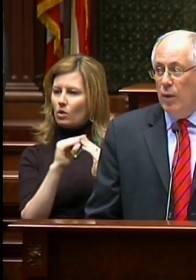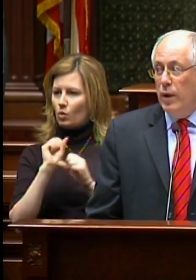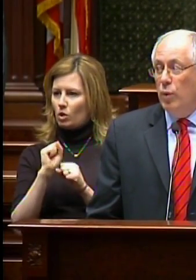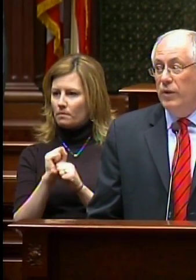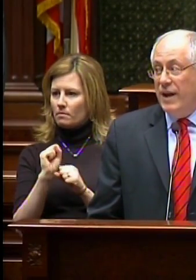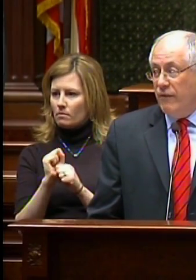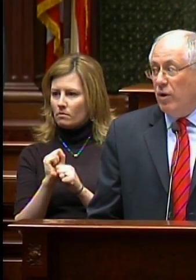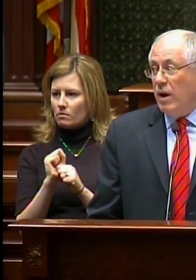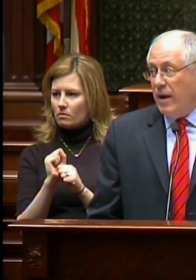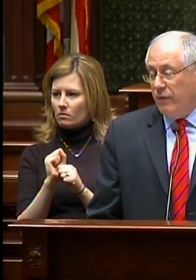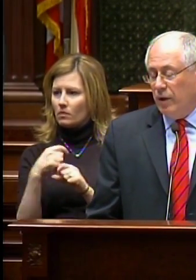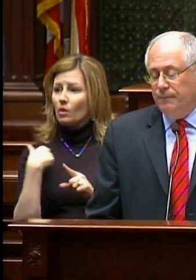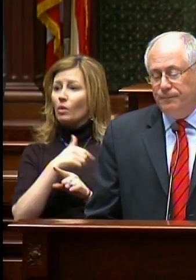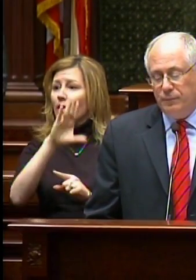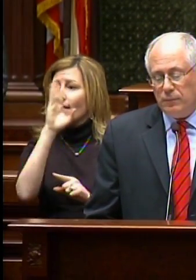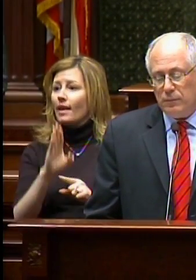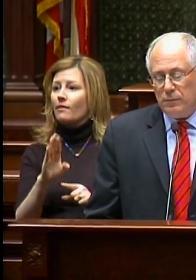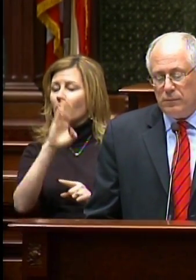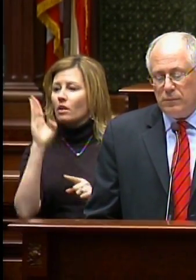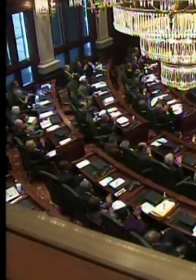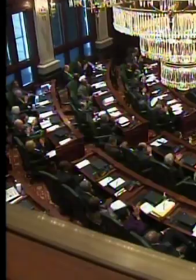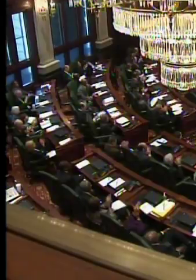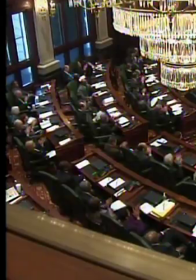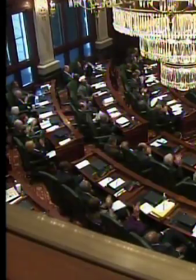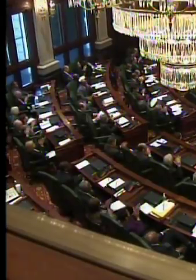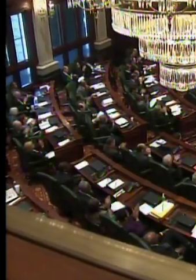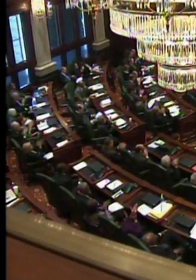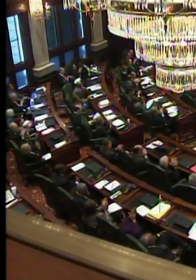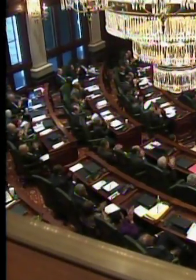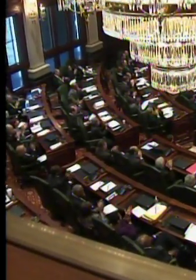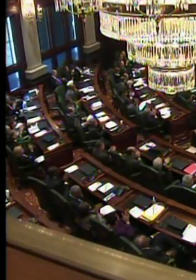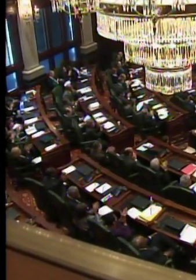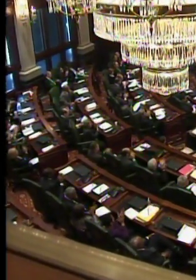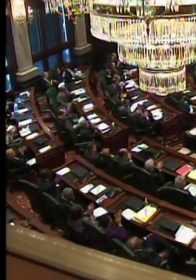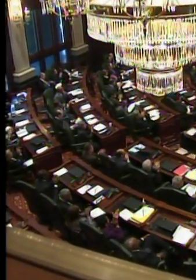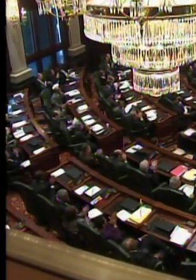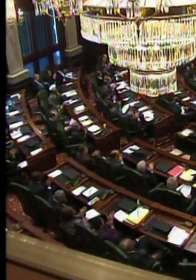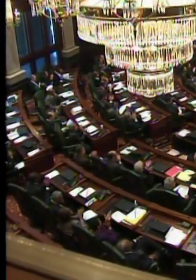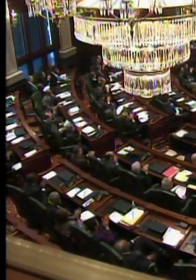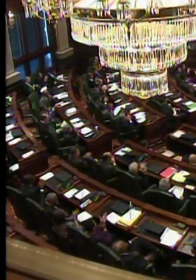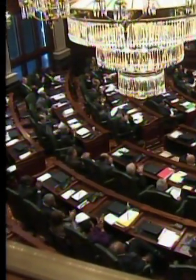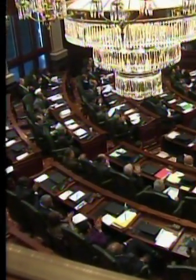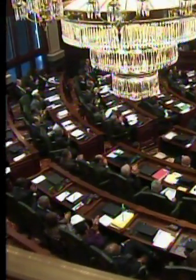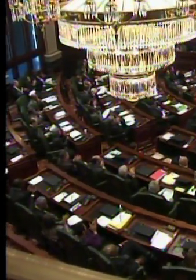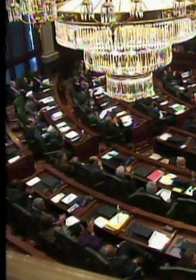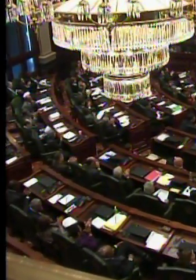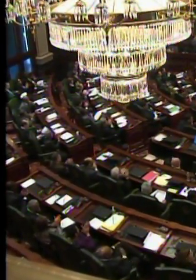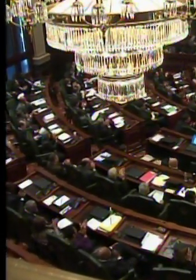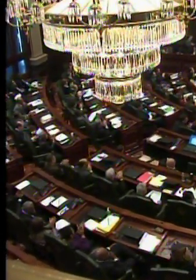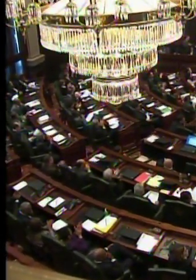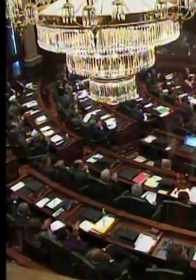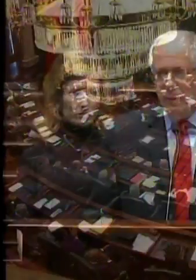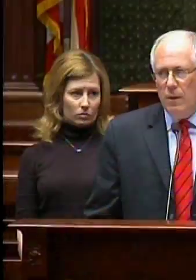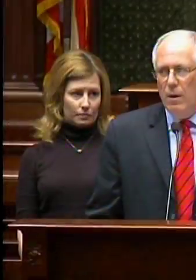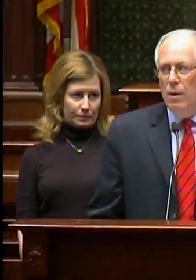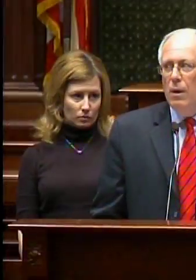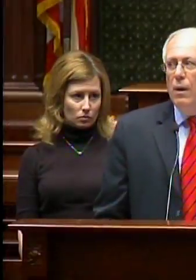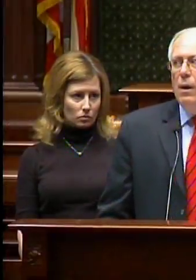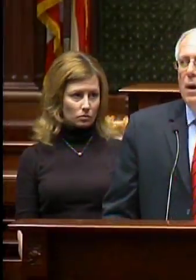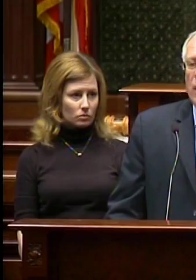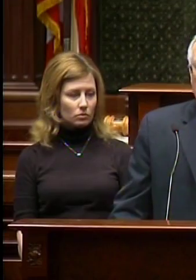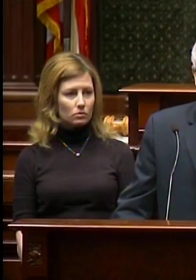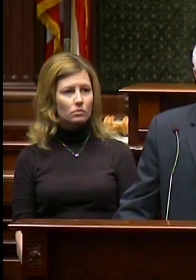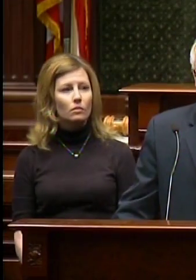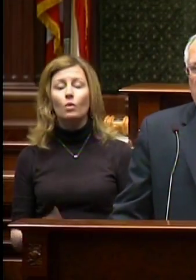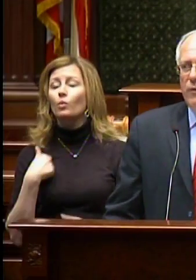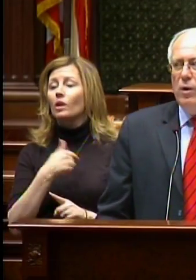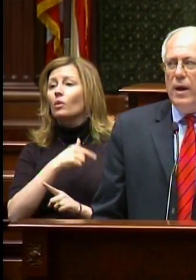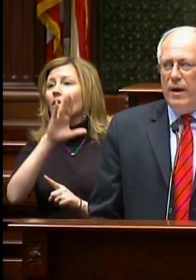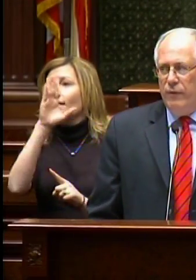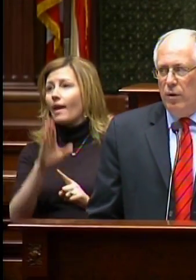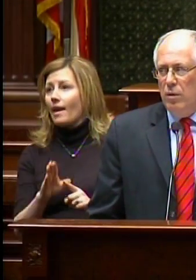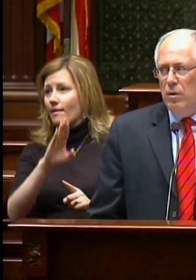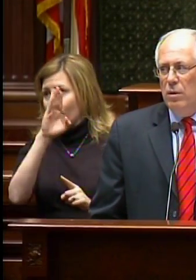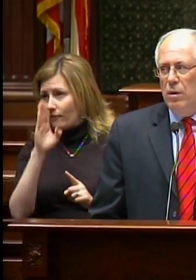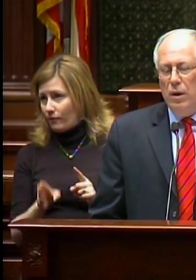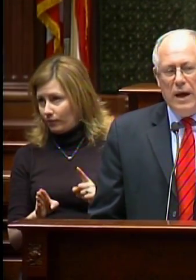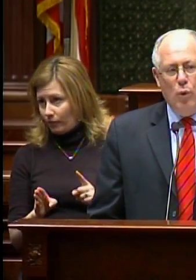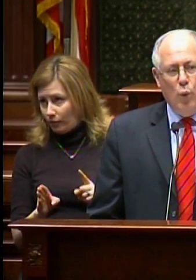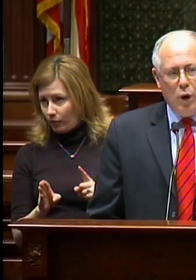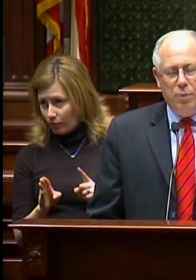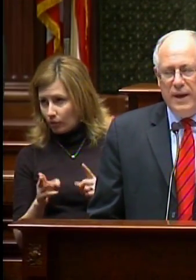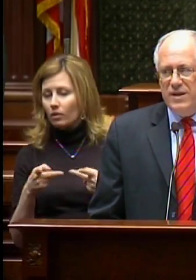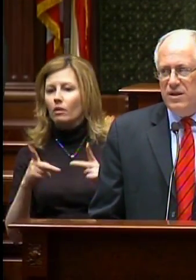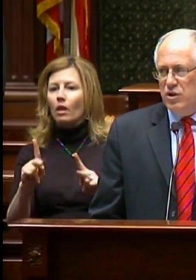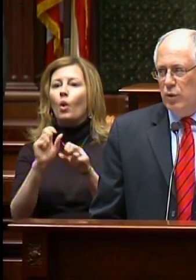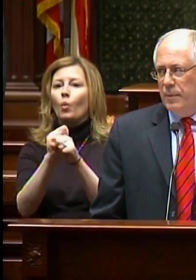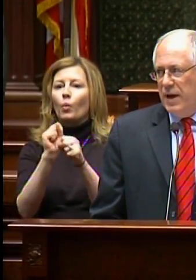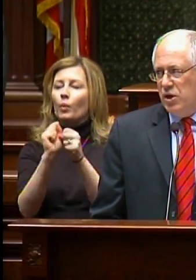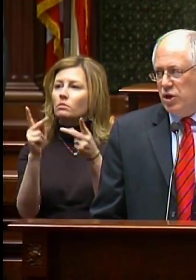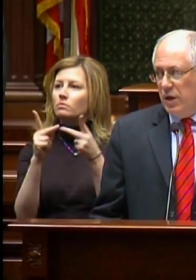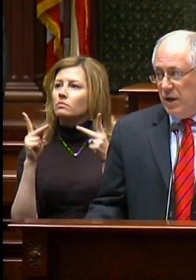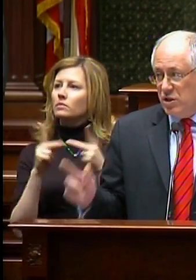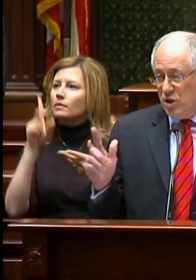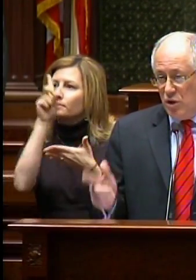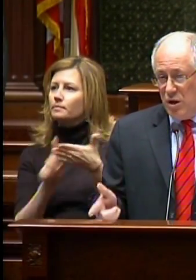And we will never, ever allow workplace discrimination against good,